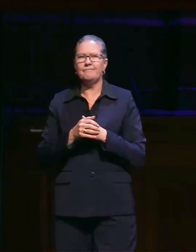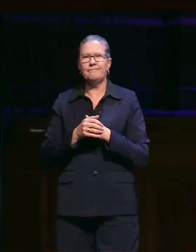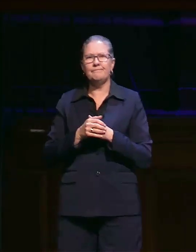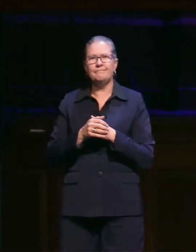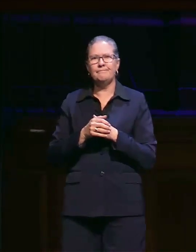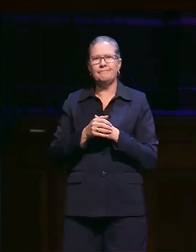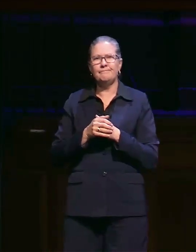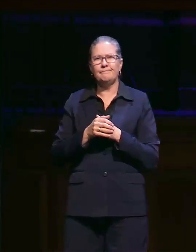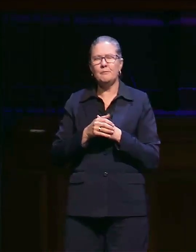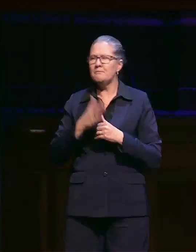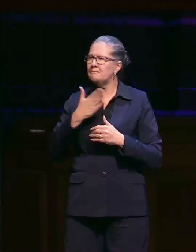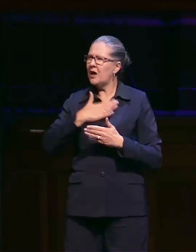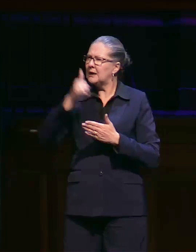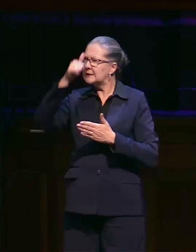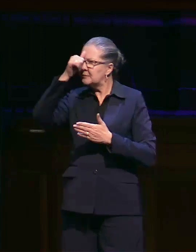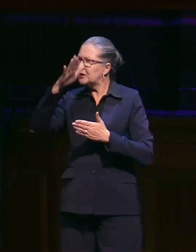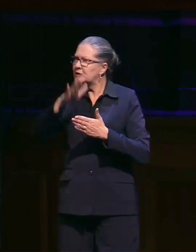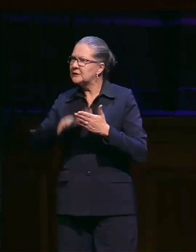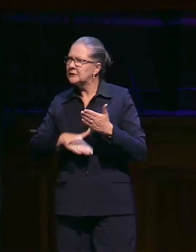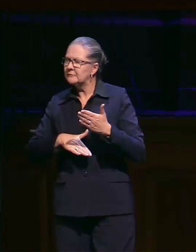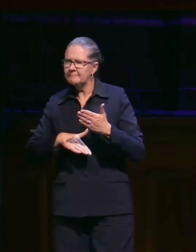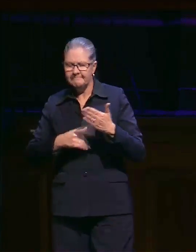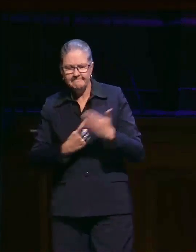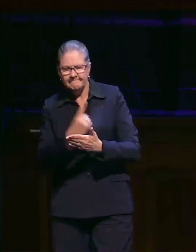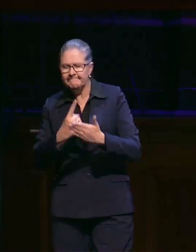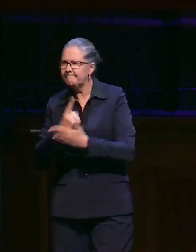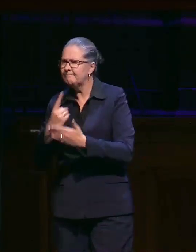experience is not new zealand's alone it had in too many countries often with